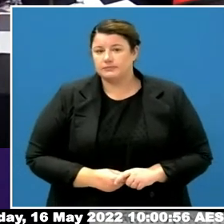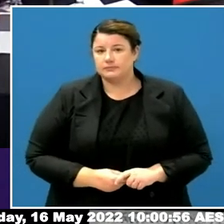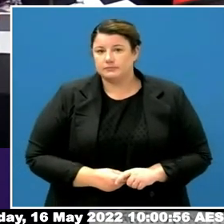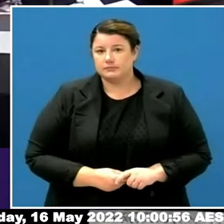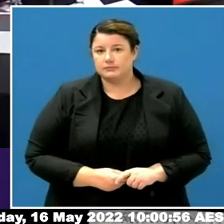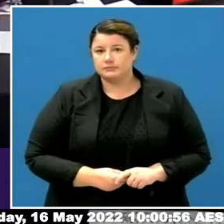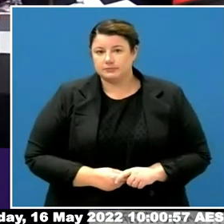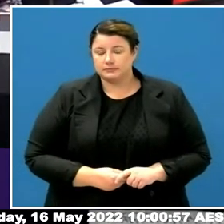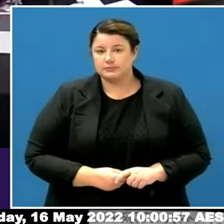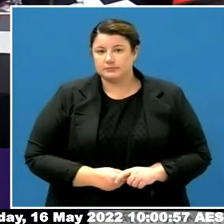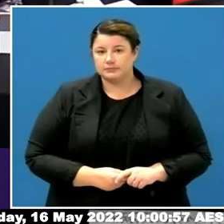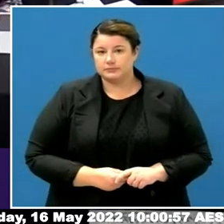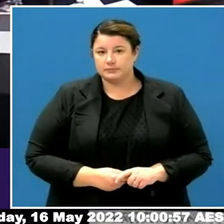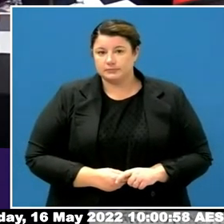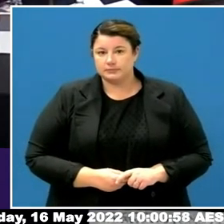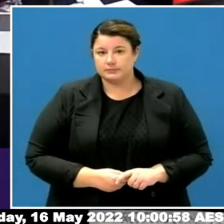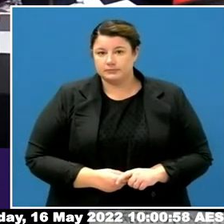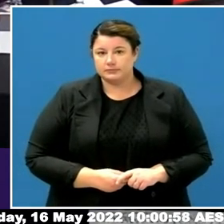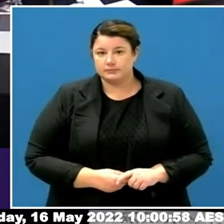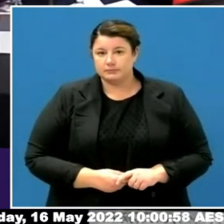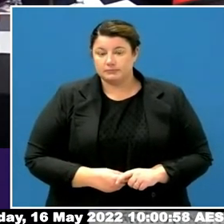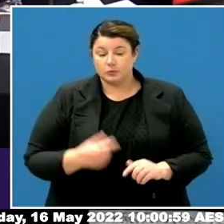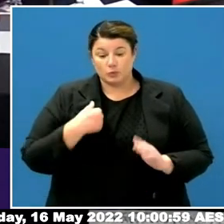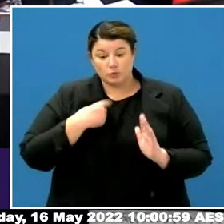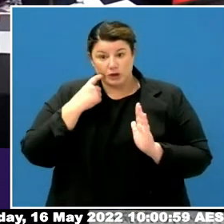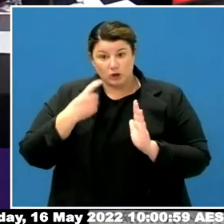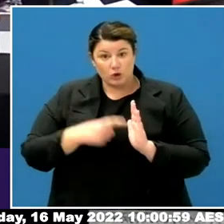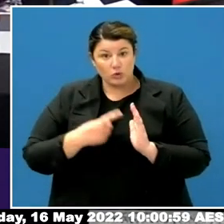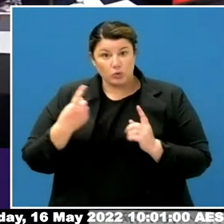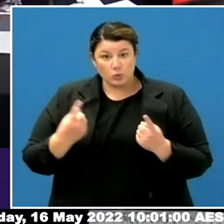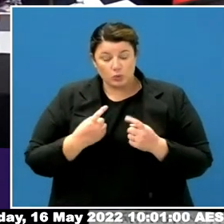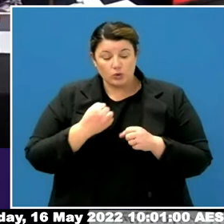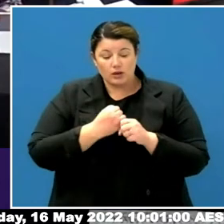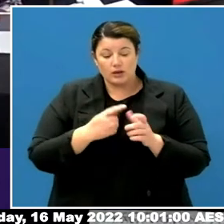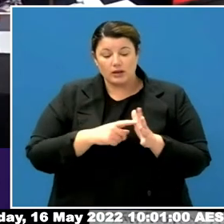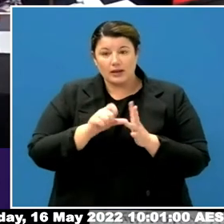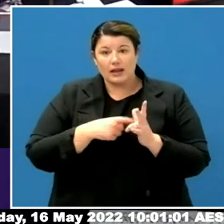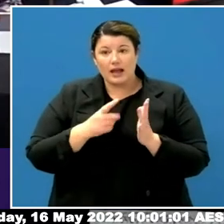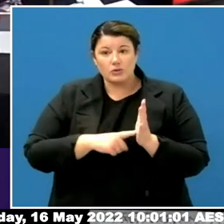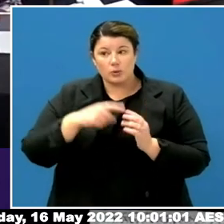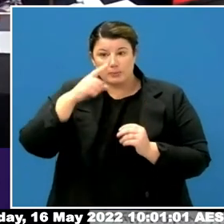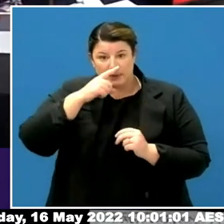At the outset, we wish to acknowledge the Gadigal People of the Eora Nation, the